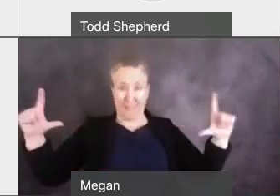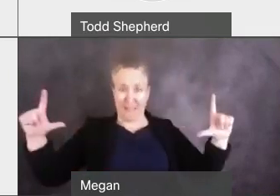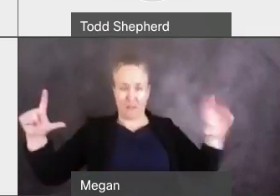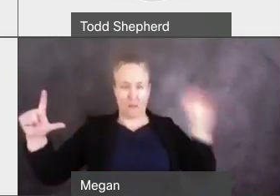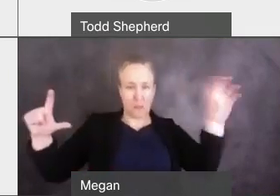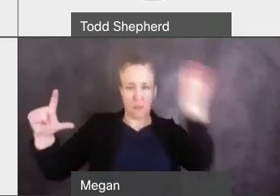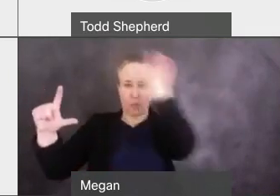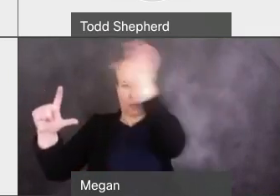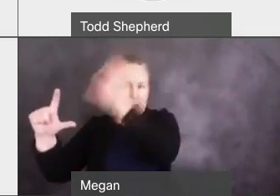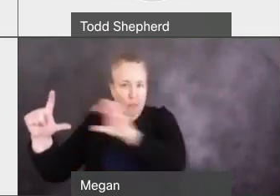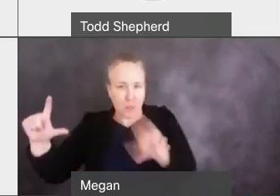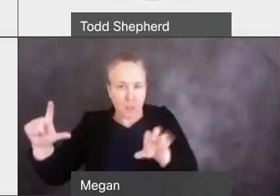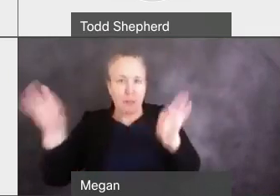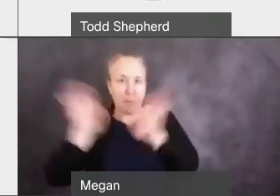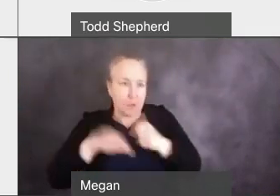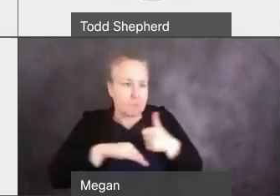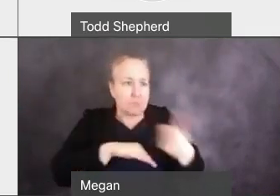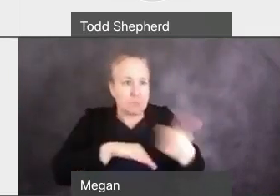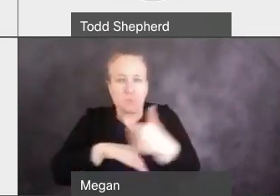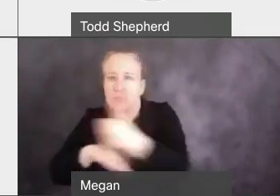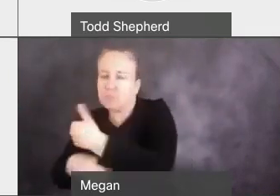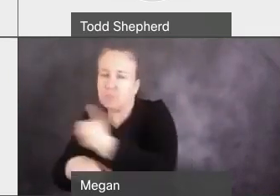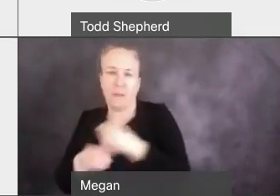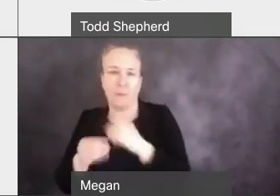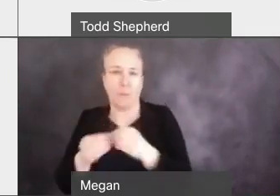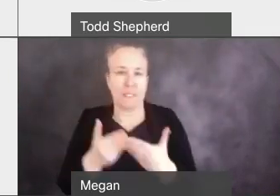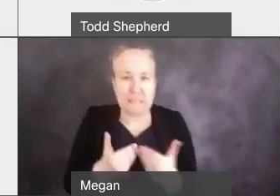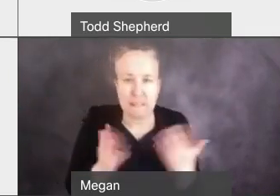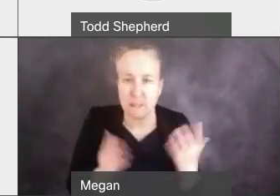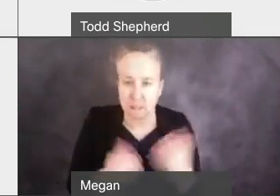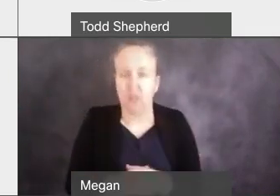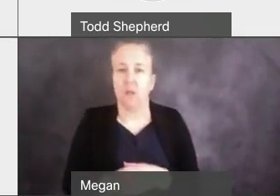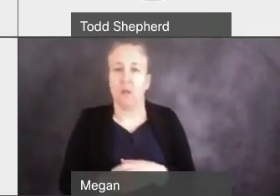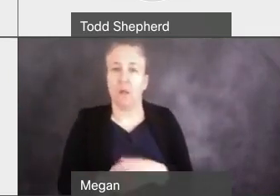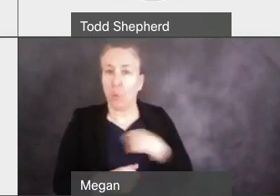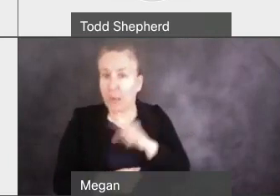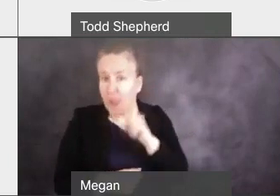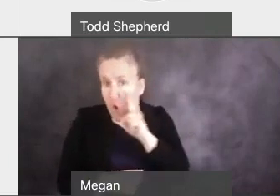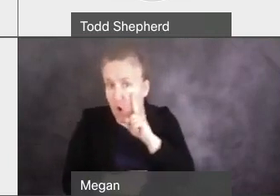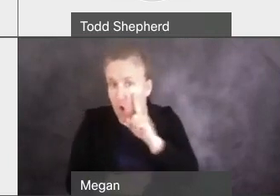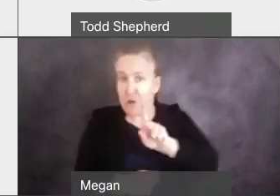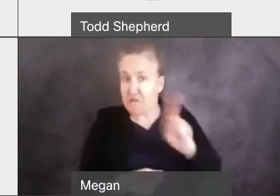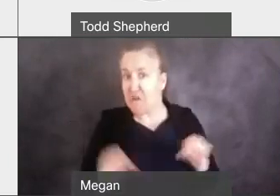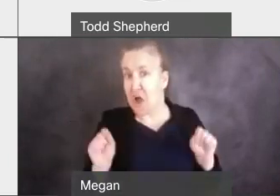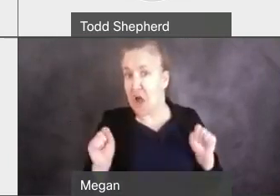people's availability to get there. We do hear that Philadelphia is likely to get a FEMA site